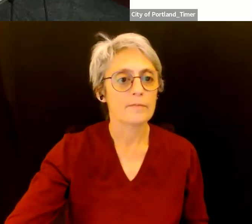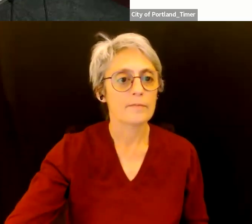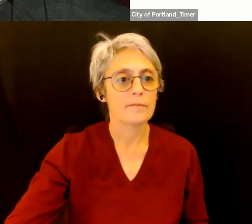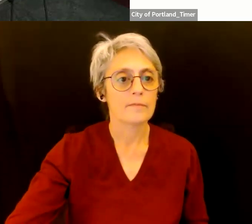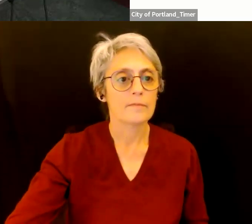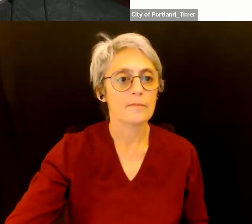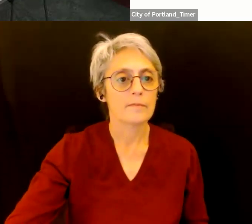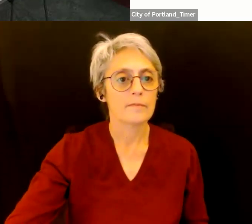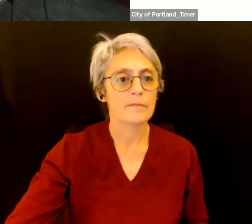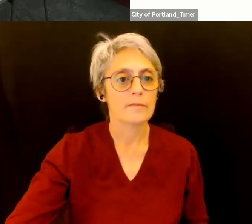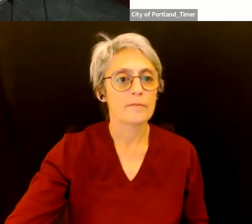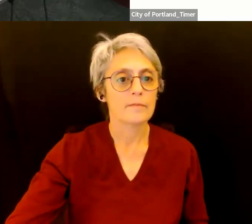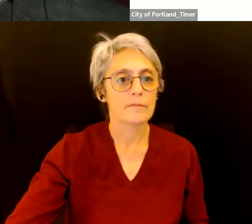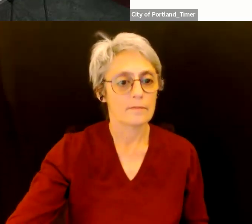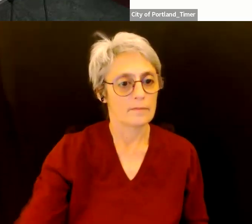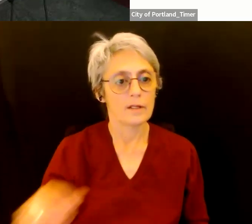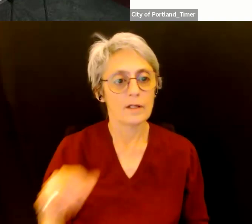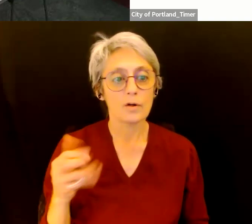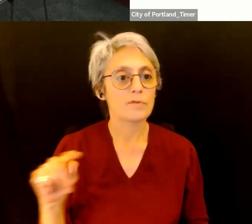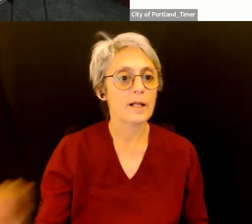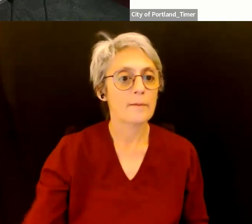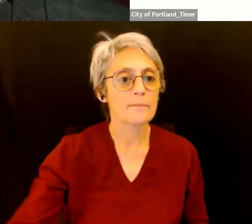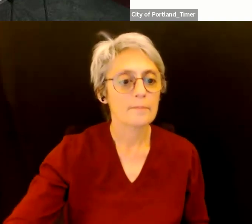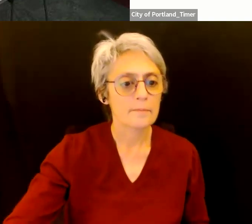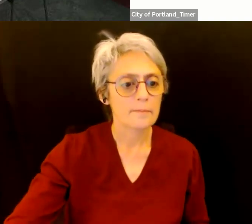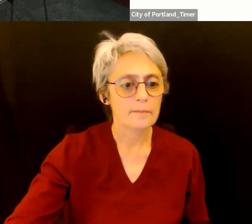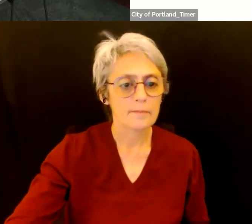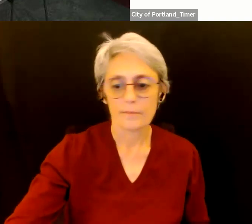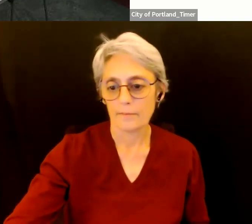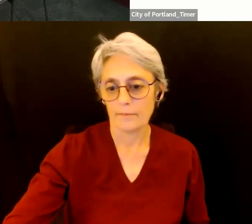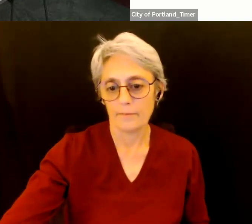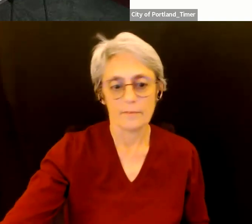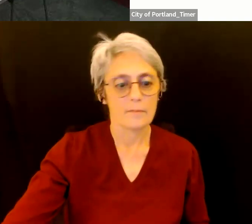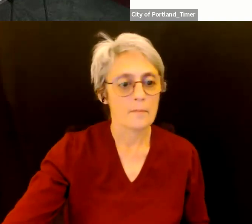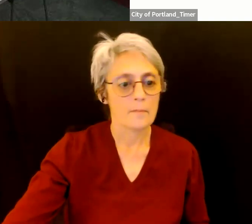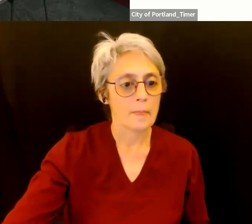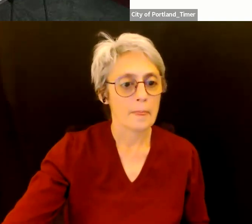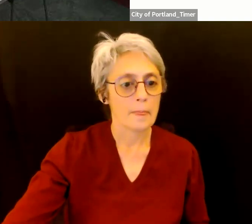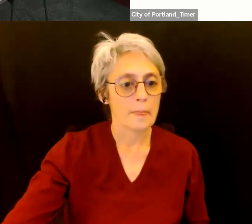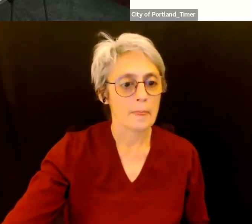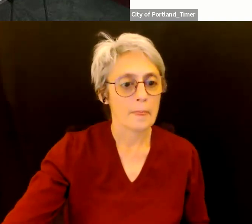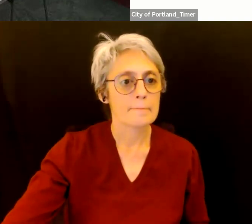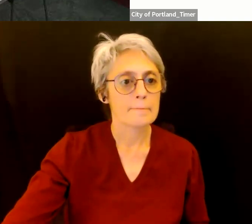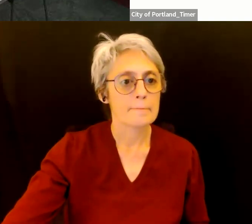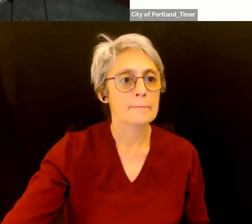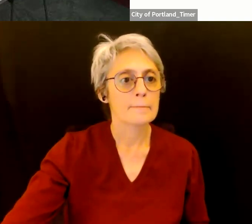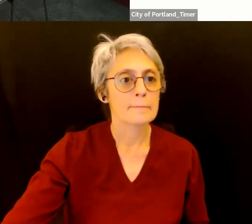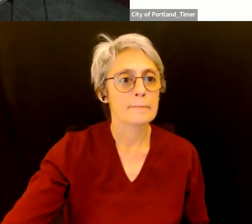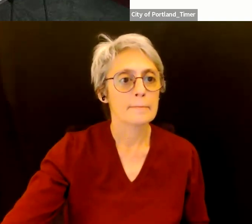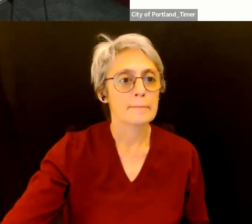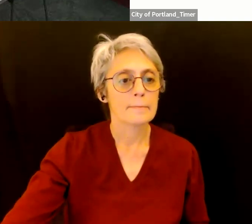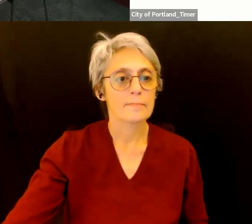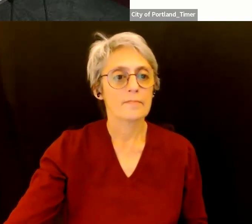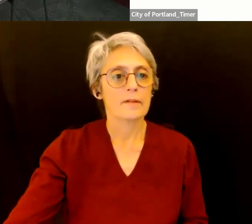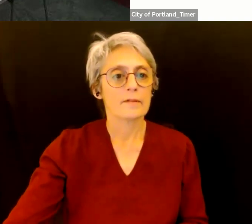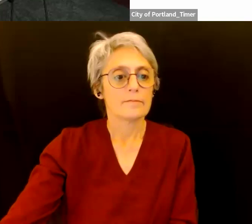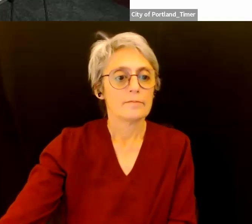Go ahead, Rita.